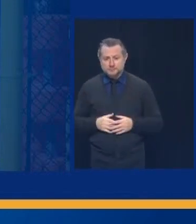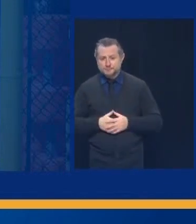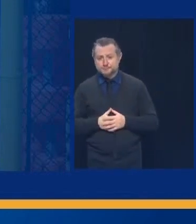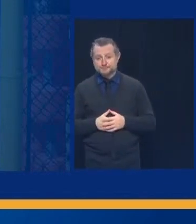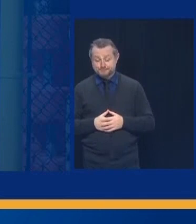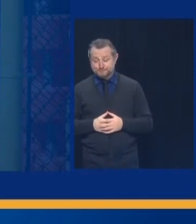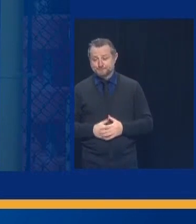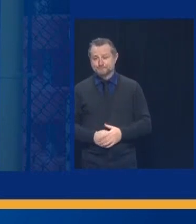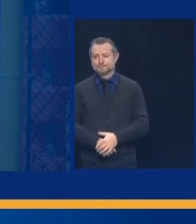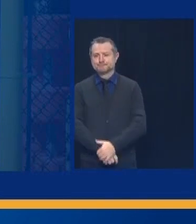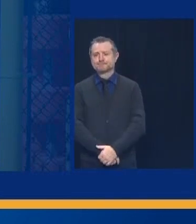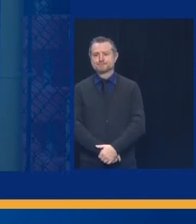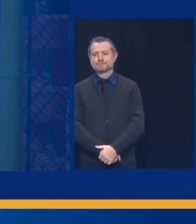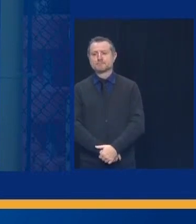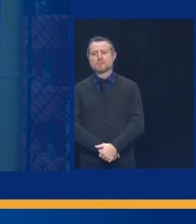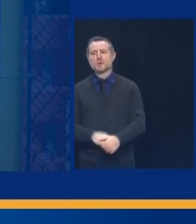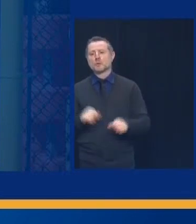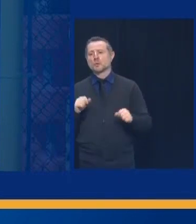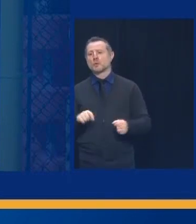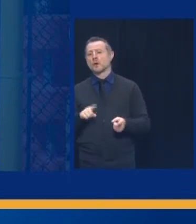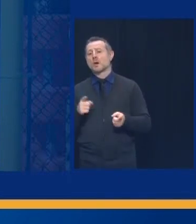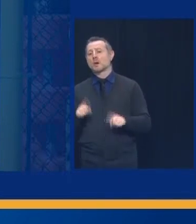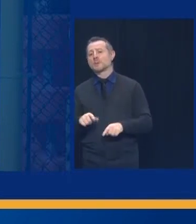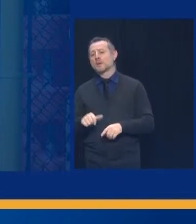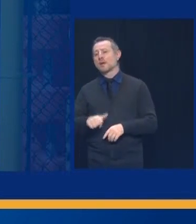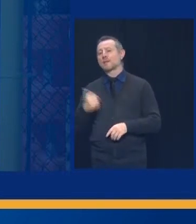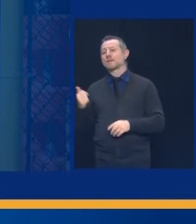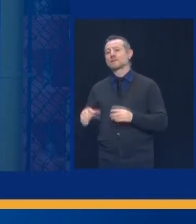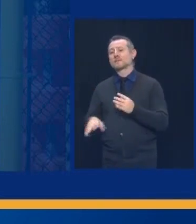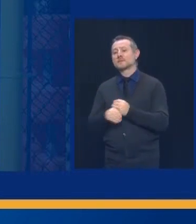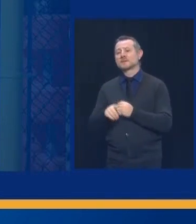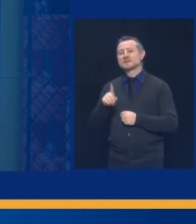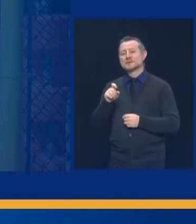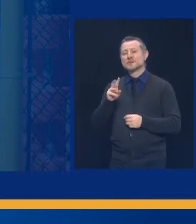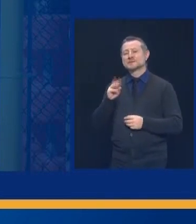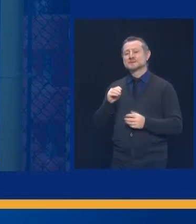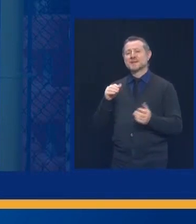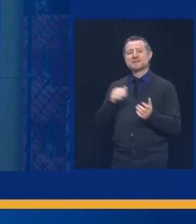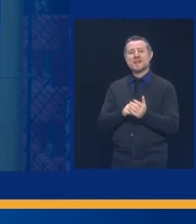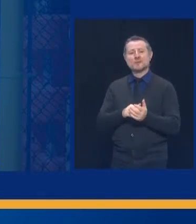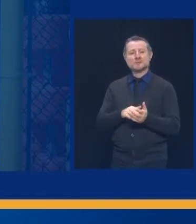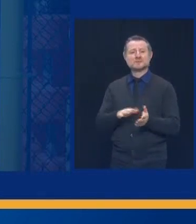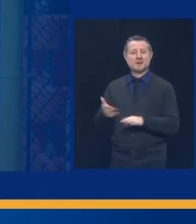GOVERNMENT THAT HAS TAKEN NO RESPONSIBILITY FROM DAY ONE.